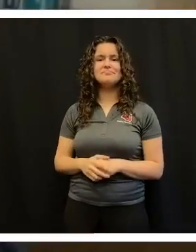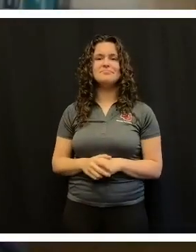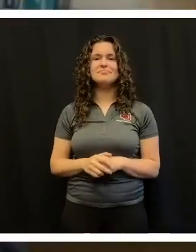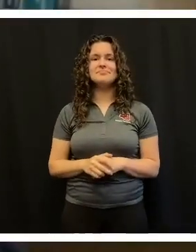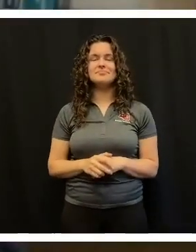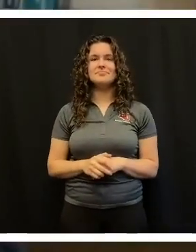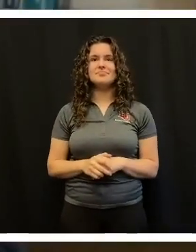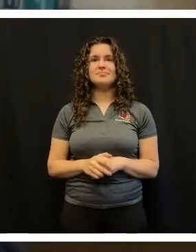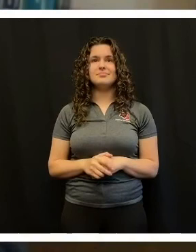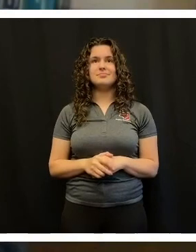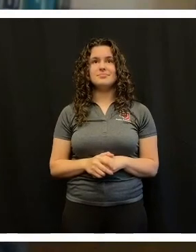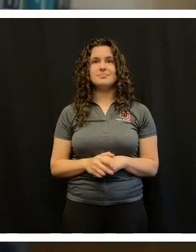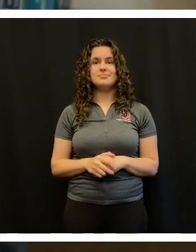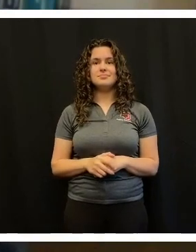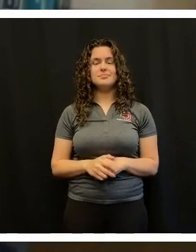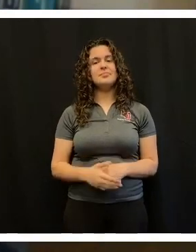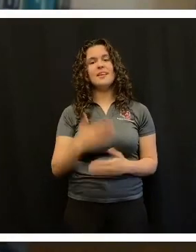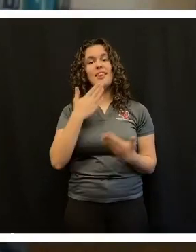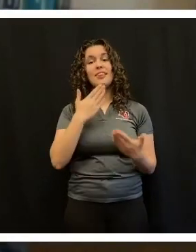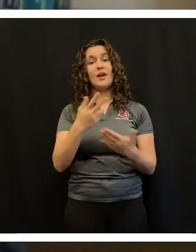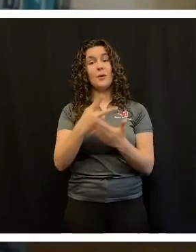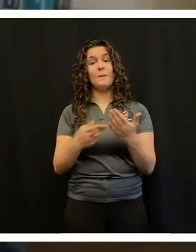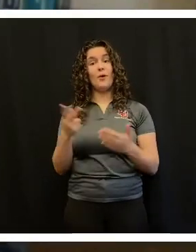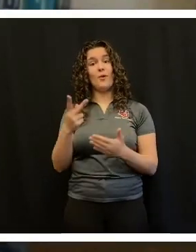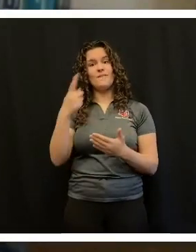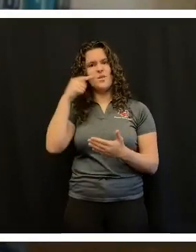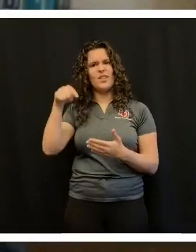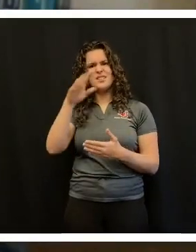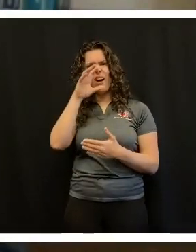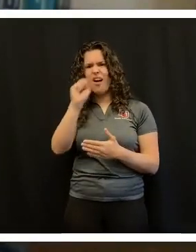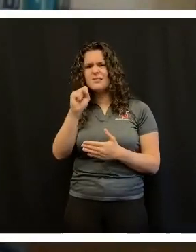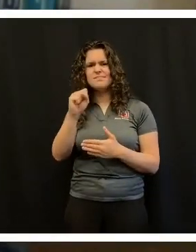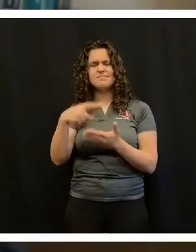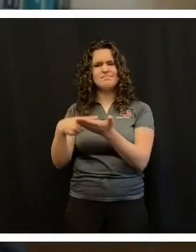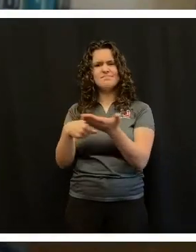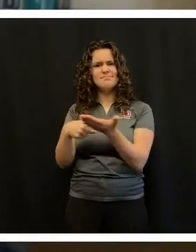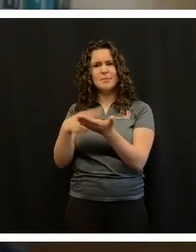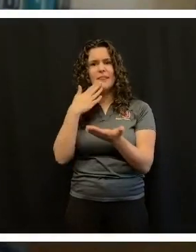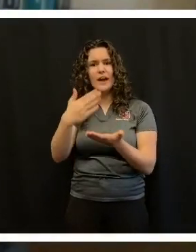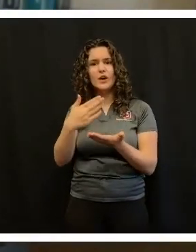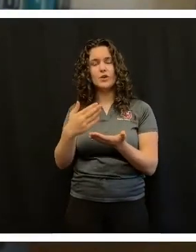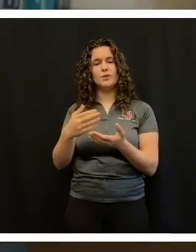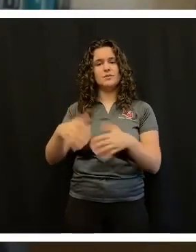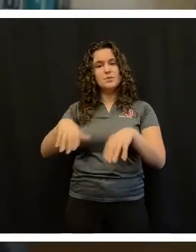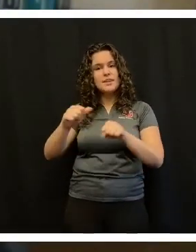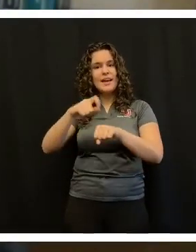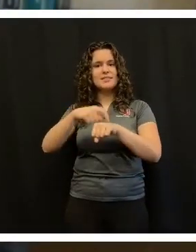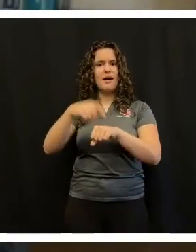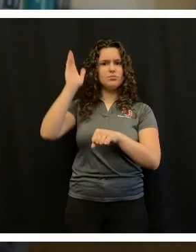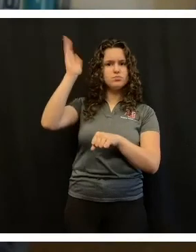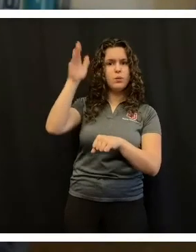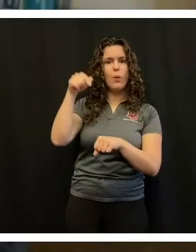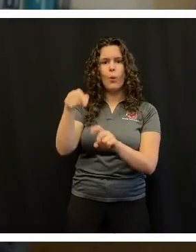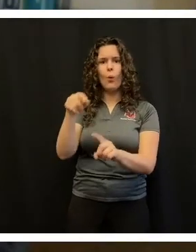Thank you both for this fascinating discussion, and for taking the time for this important presentation. And thank all of you for joining this evening